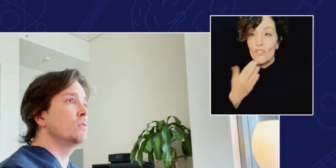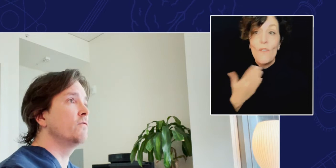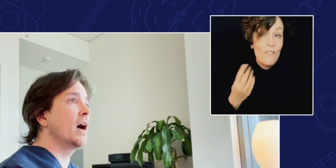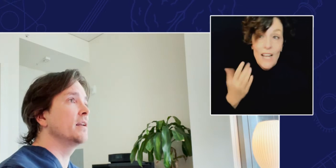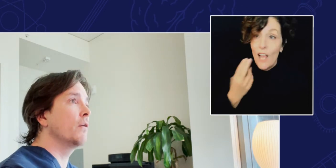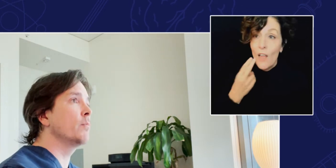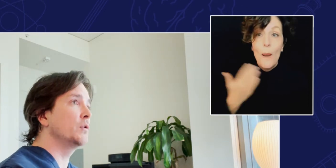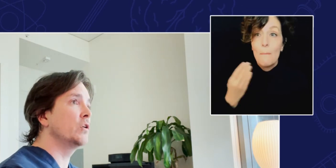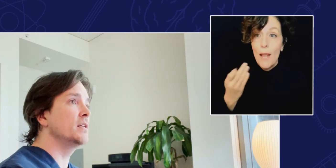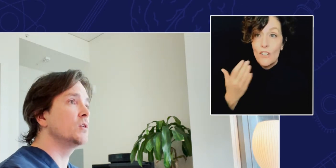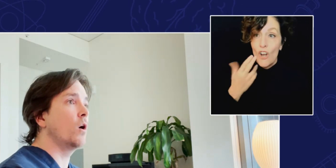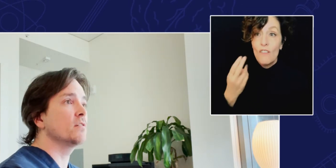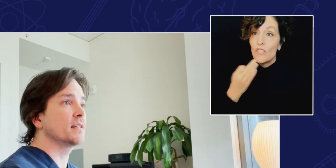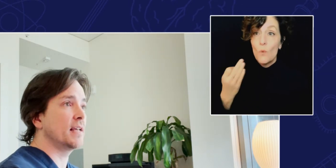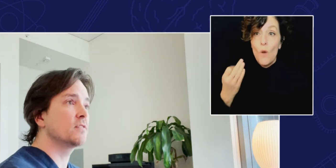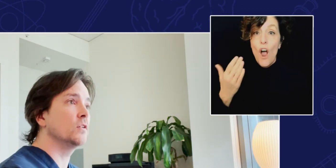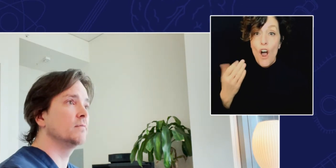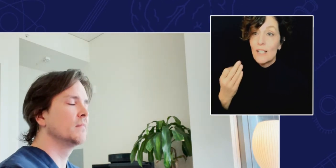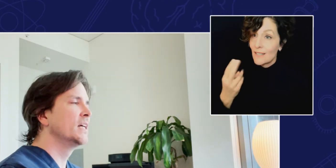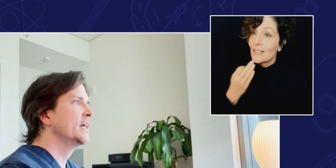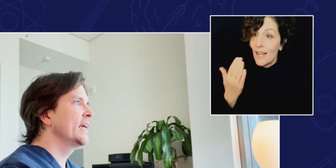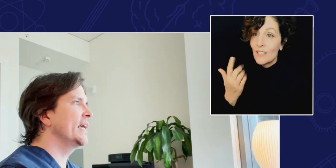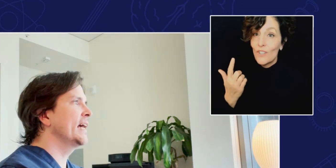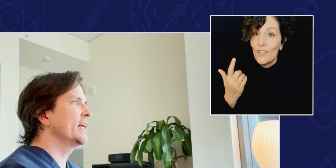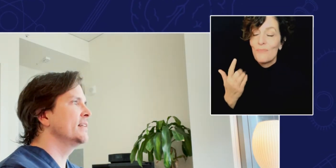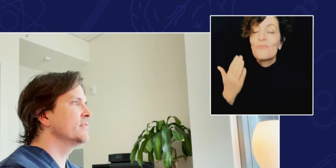find other minorities who are successful. And...